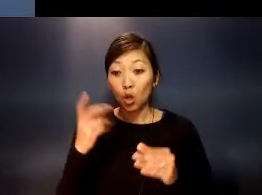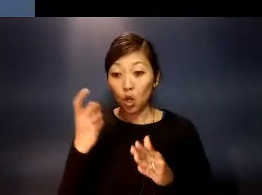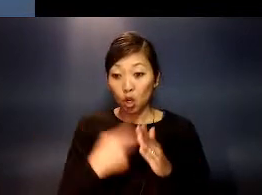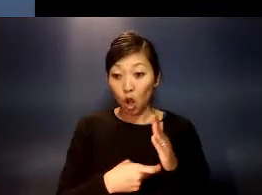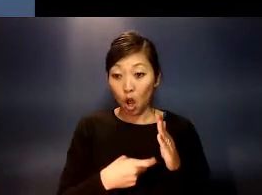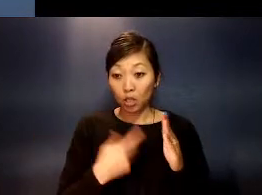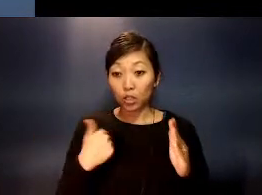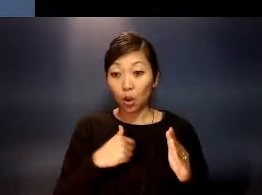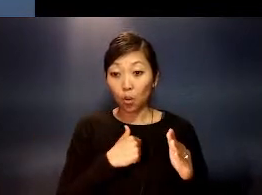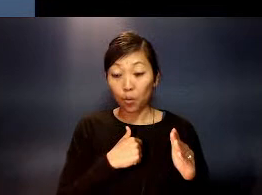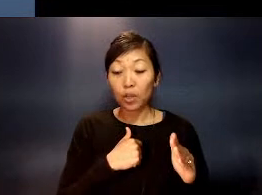LEVY. IS THERE ANY OTHER DISCUSSION?